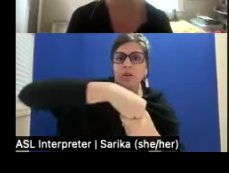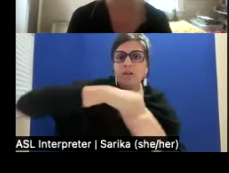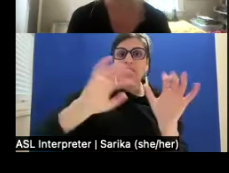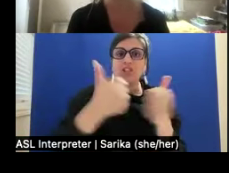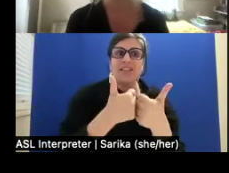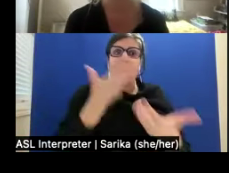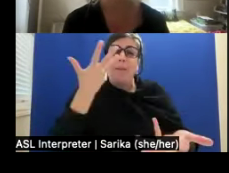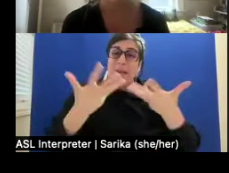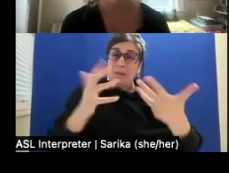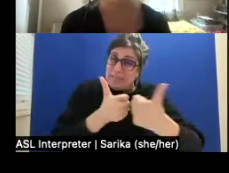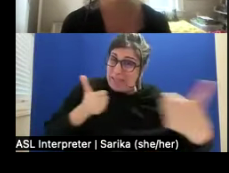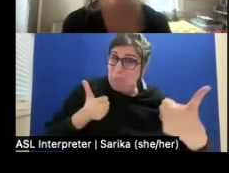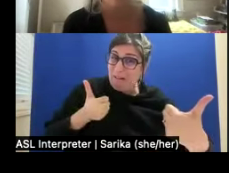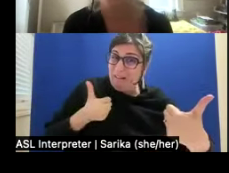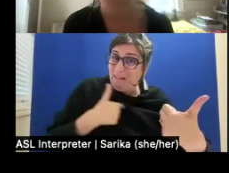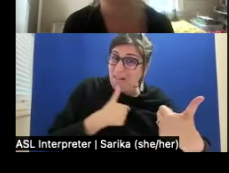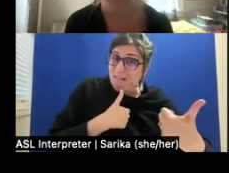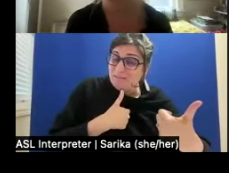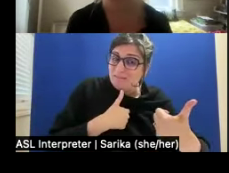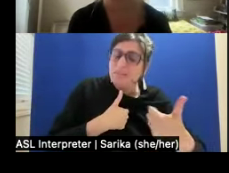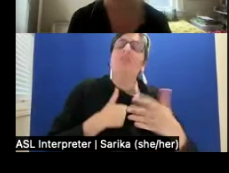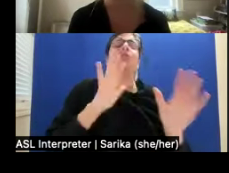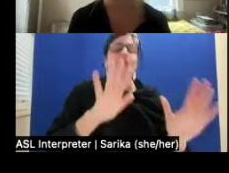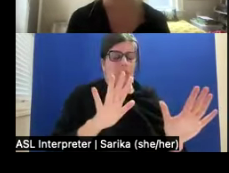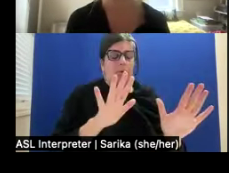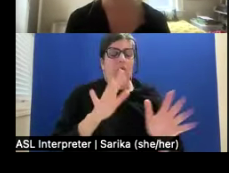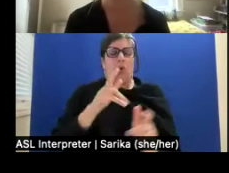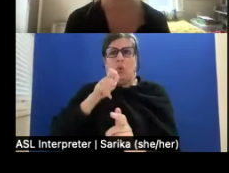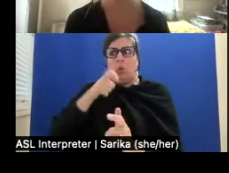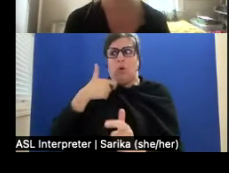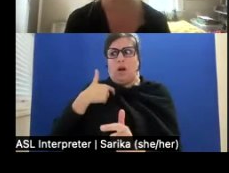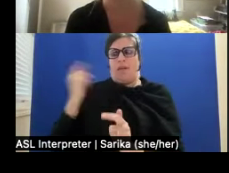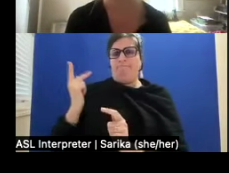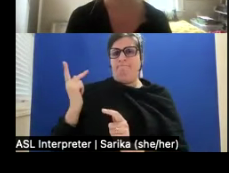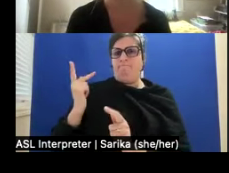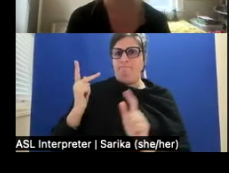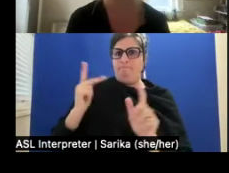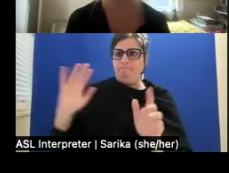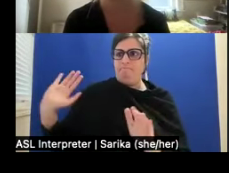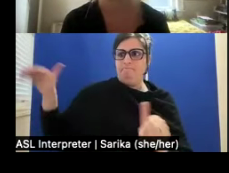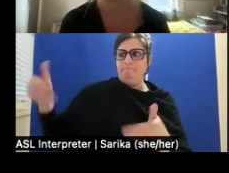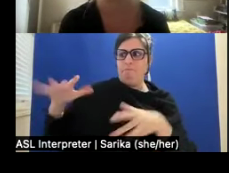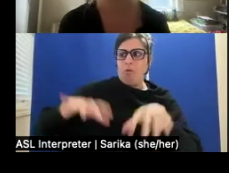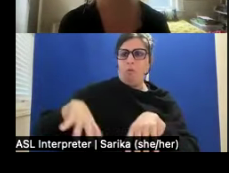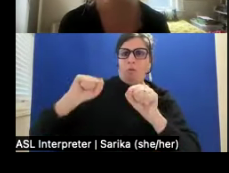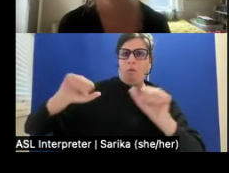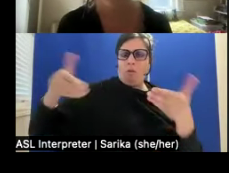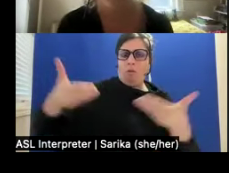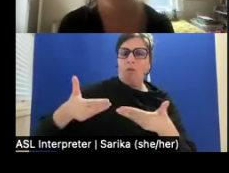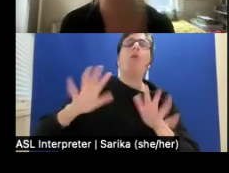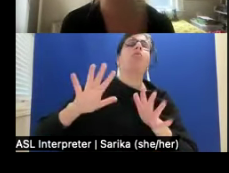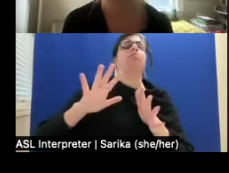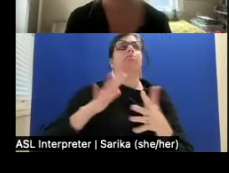So who I am co-hosting with is often about relations that I want to take in, or that I'm curious to deepen,